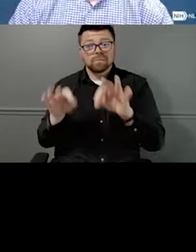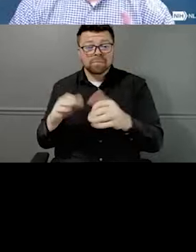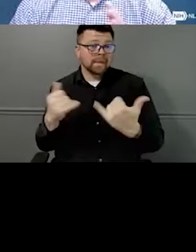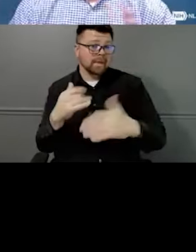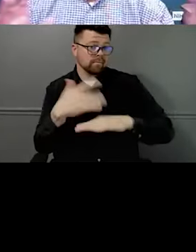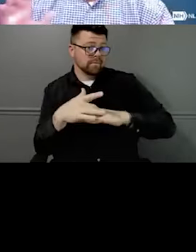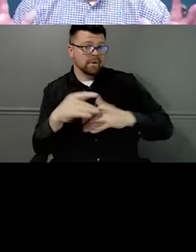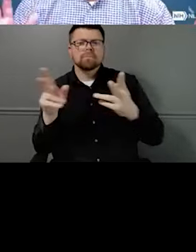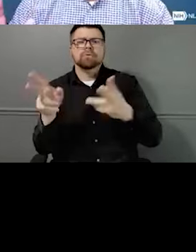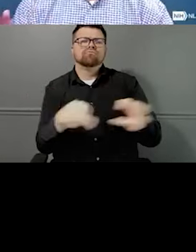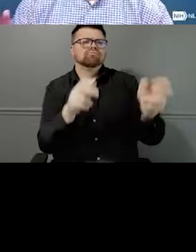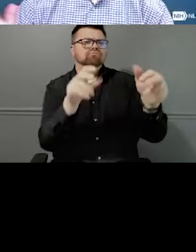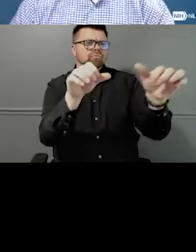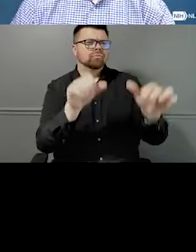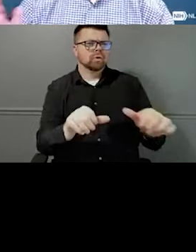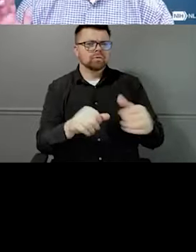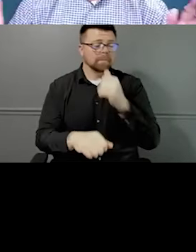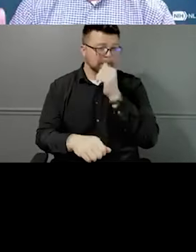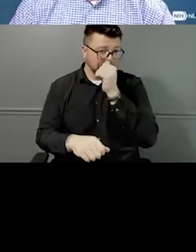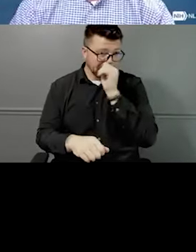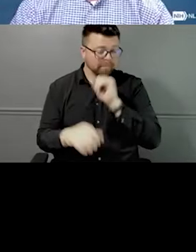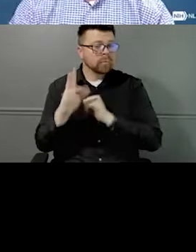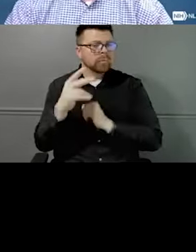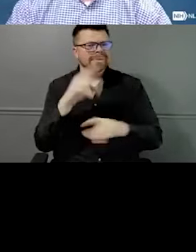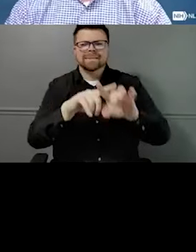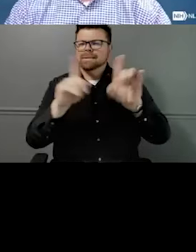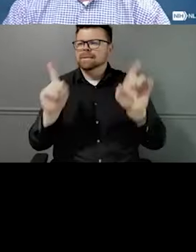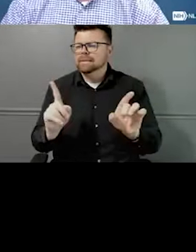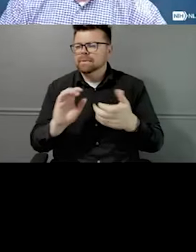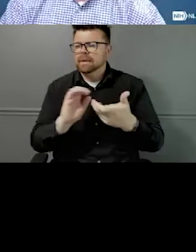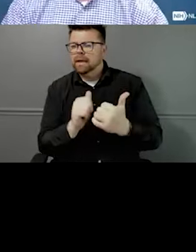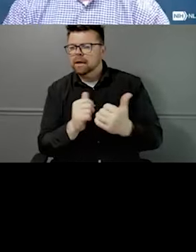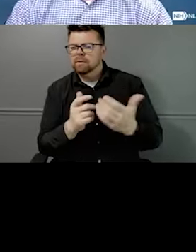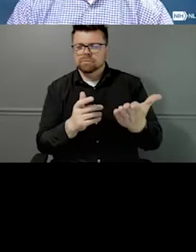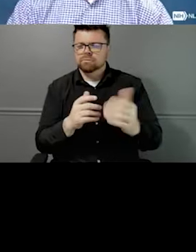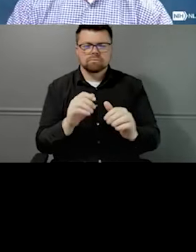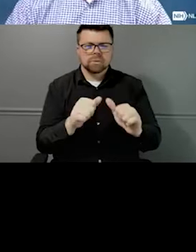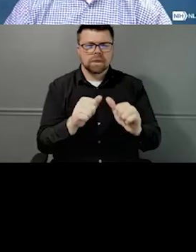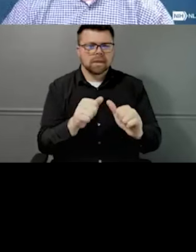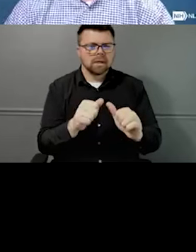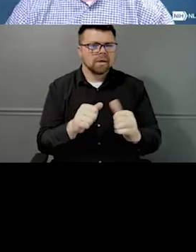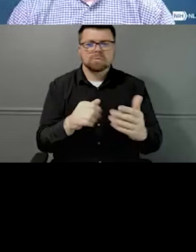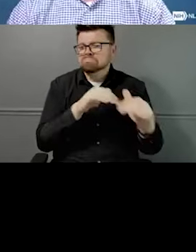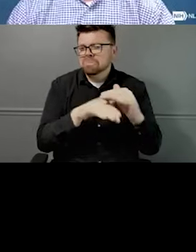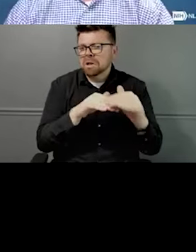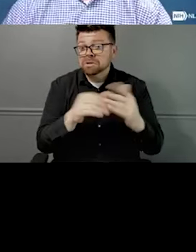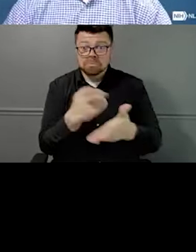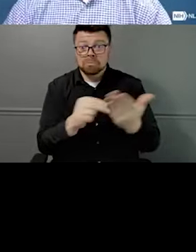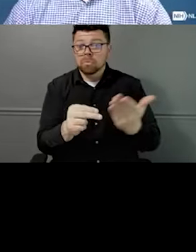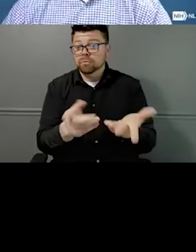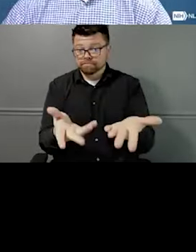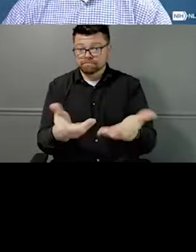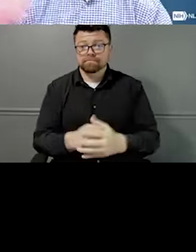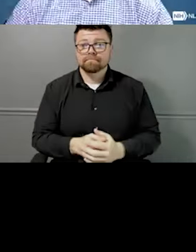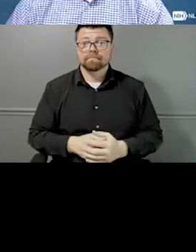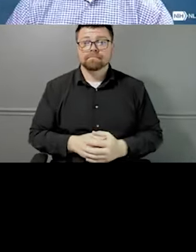We'll take a quick look at what the differences are, how you can work with both of them currently, how to certify.